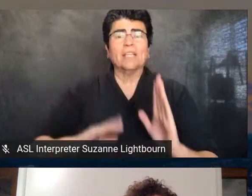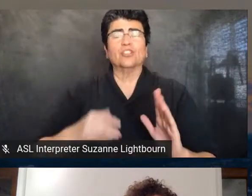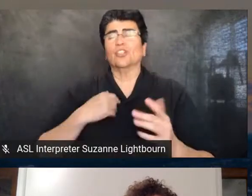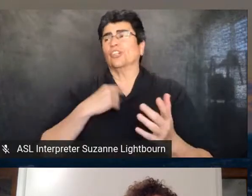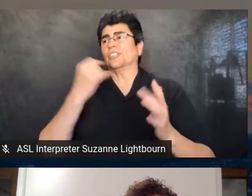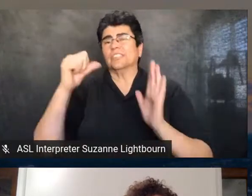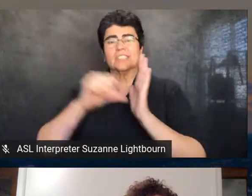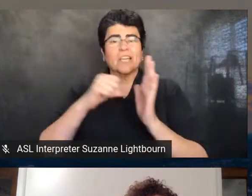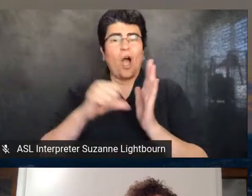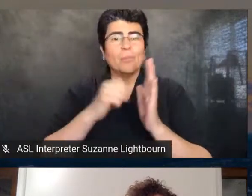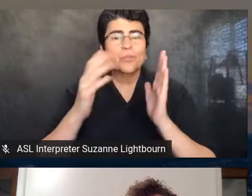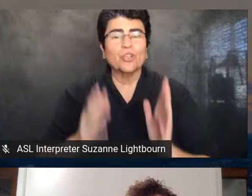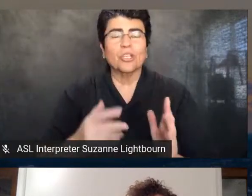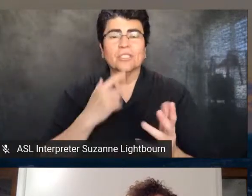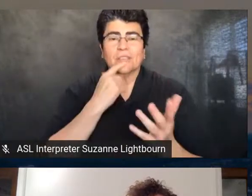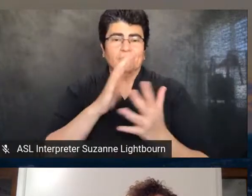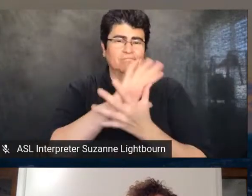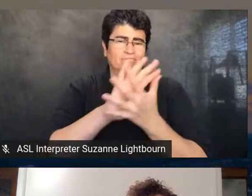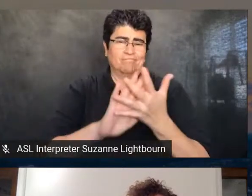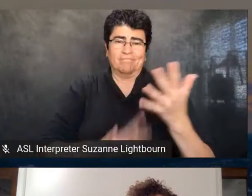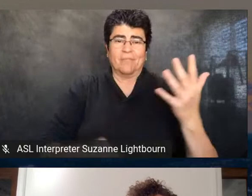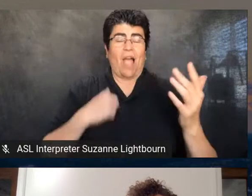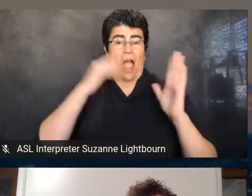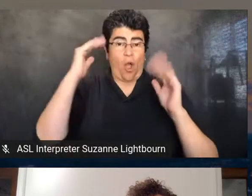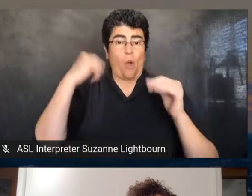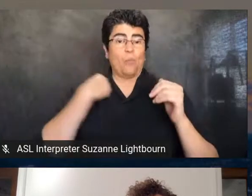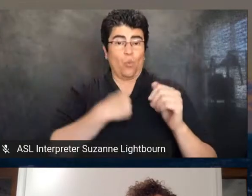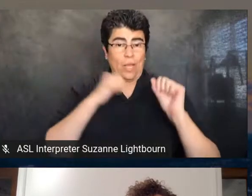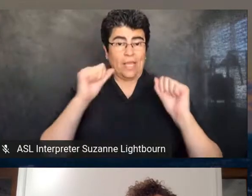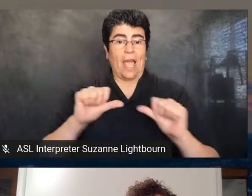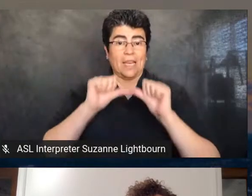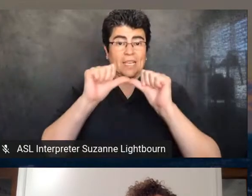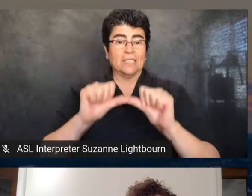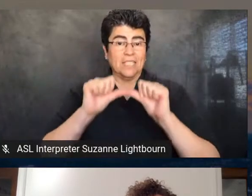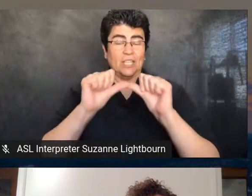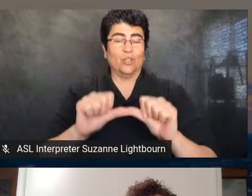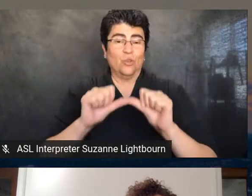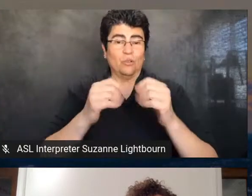I just hope that we can continue to normalize difference,